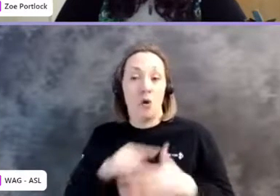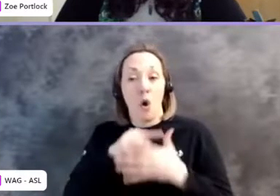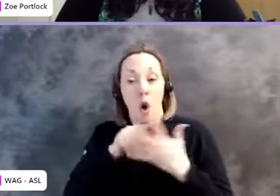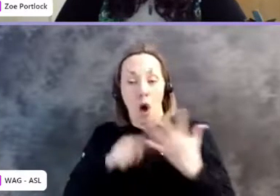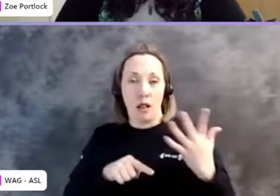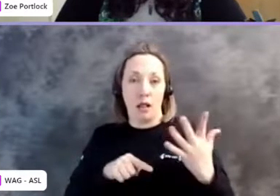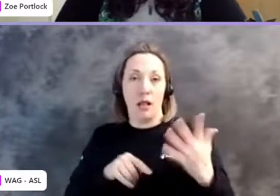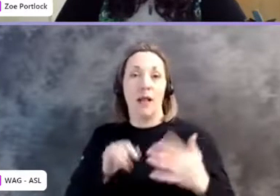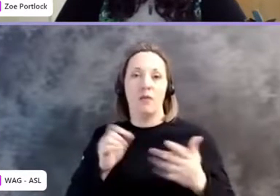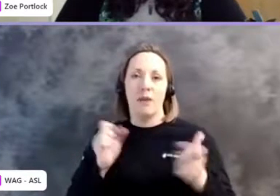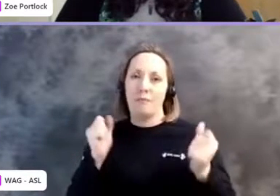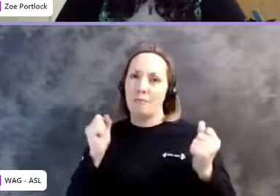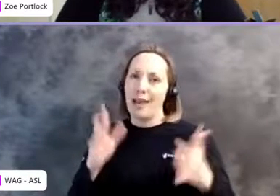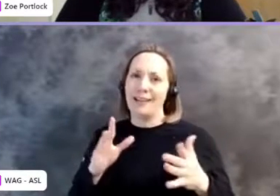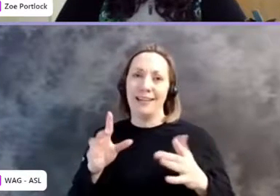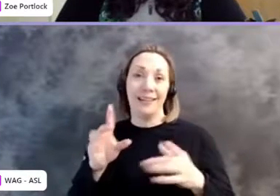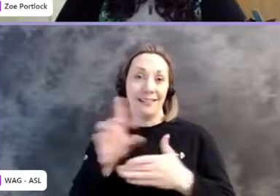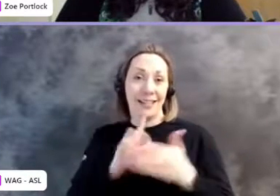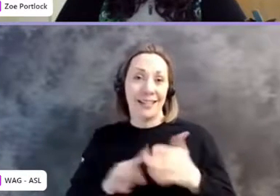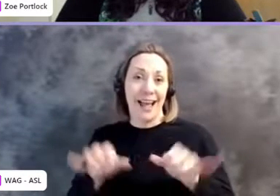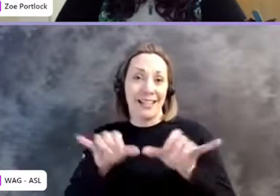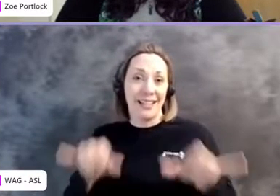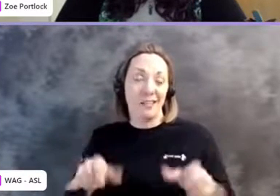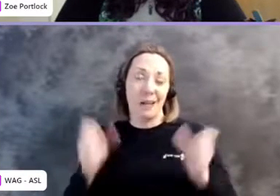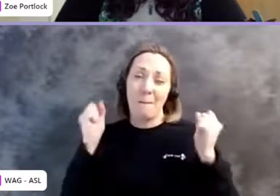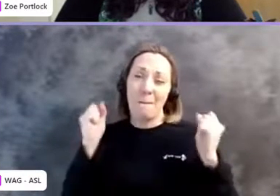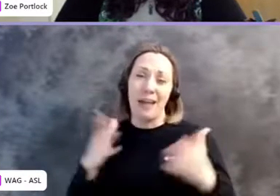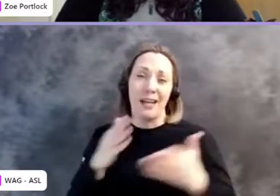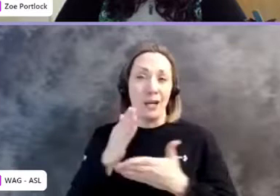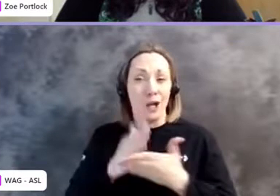the organization organization? How much progress have we